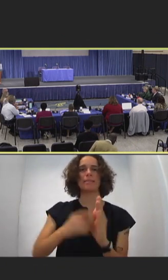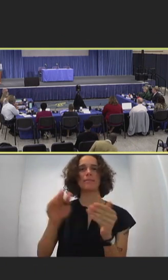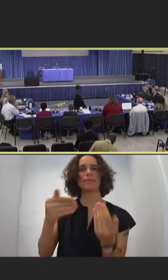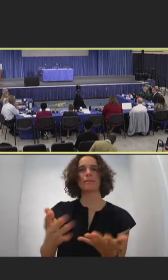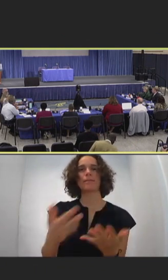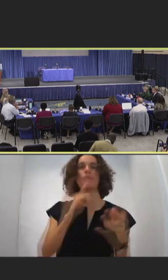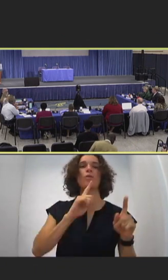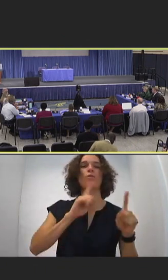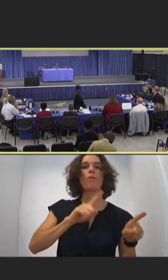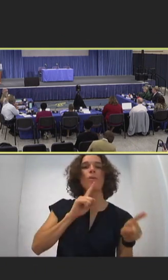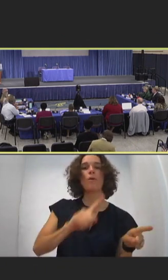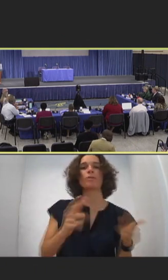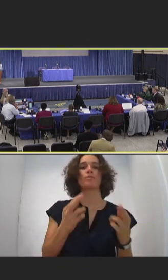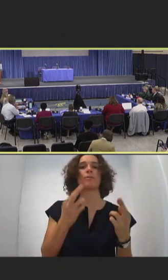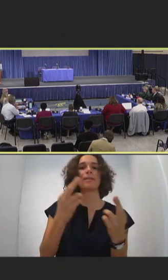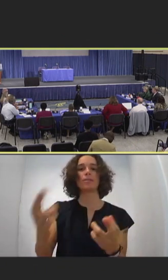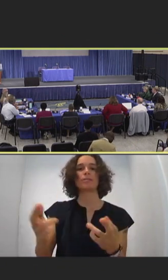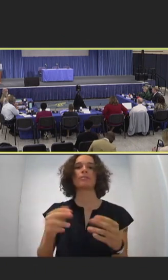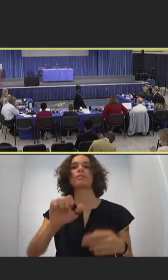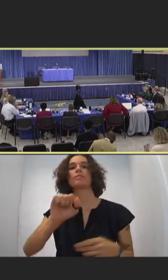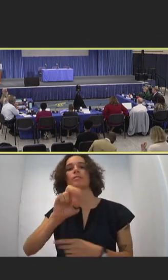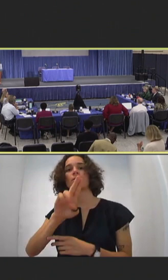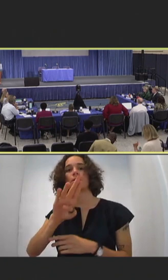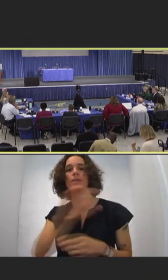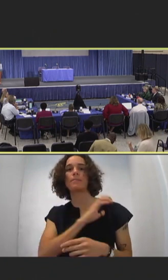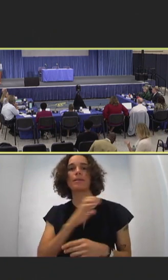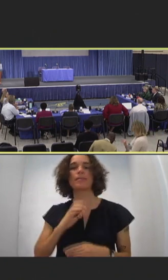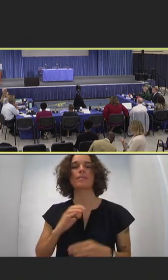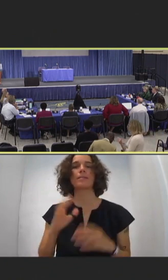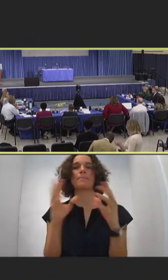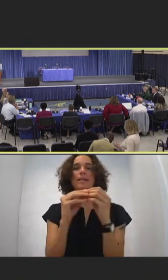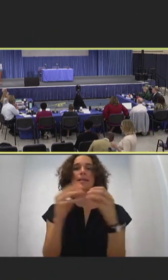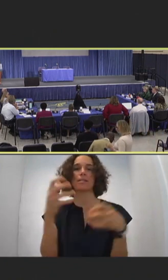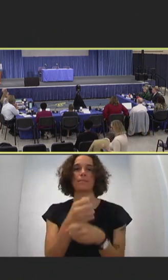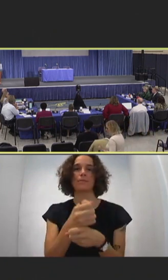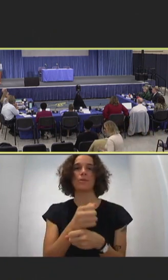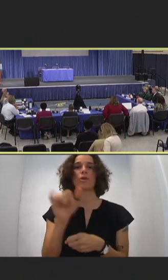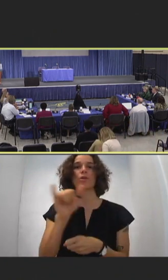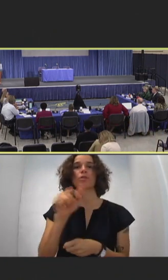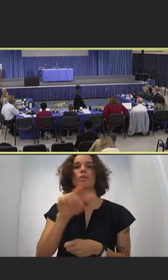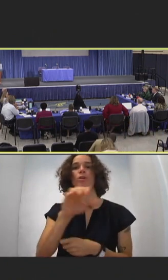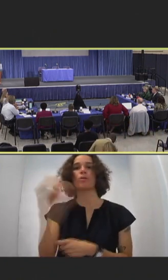subcommittees, and meeting summaries. She also co-chaired the Immunization Equity